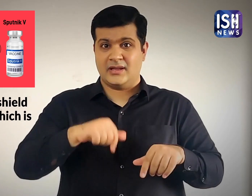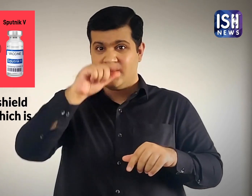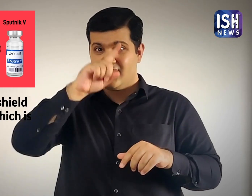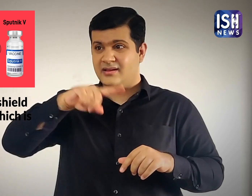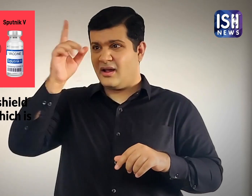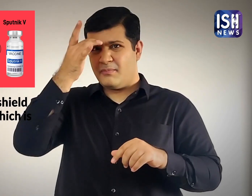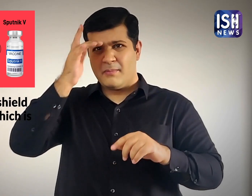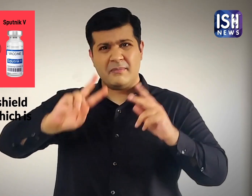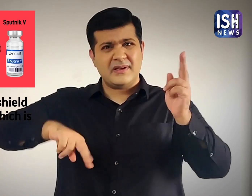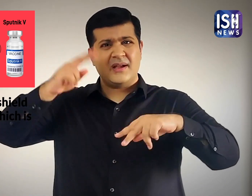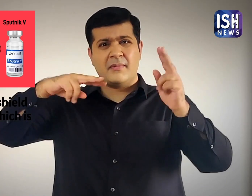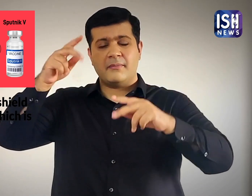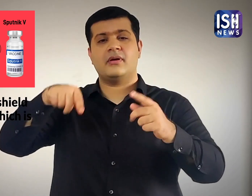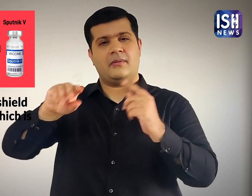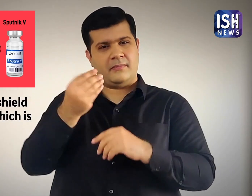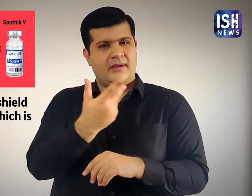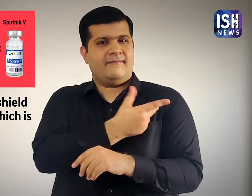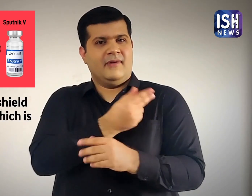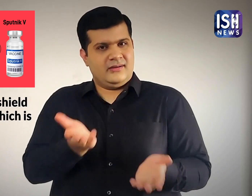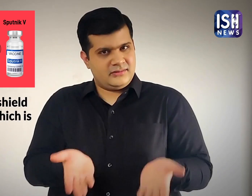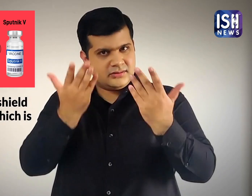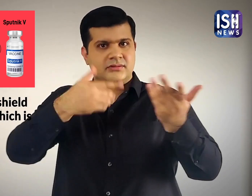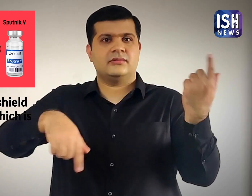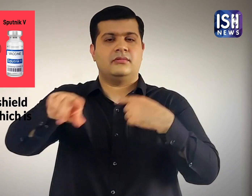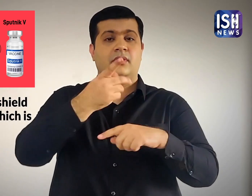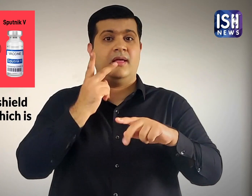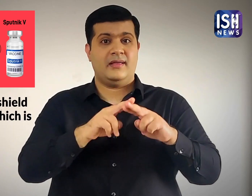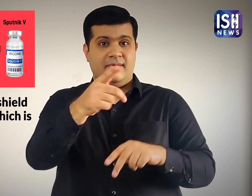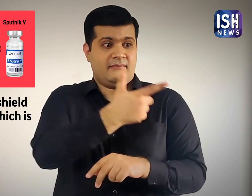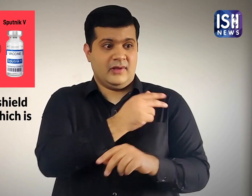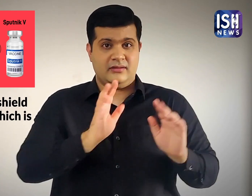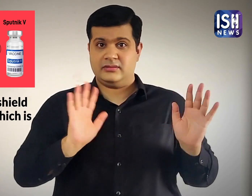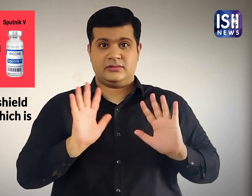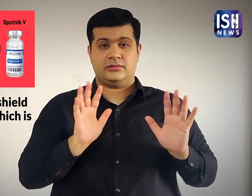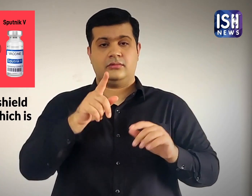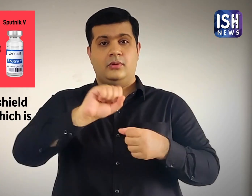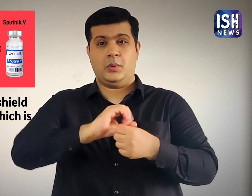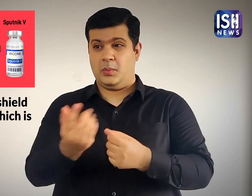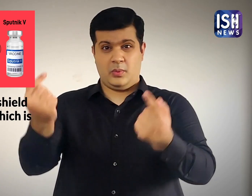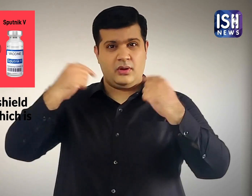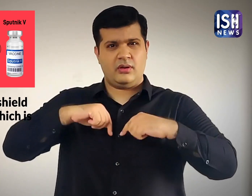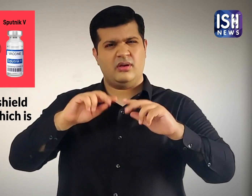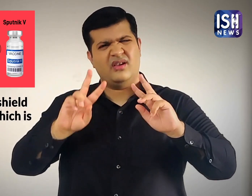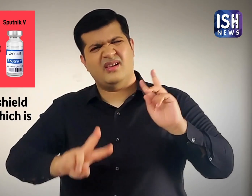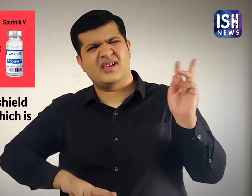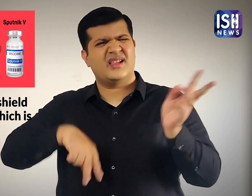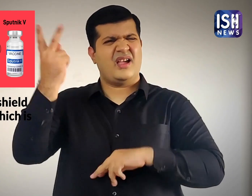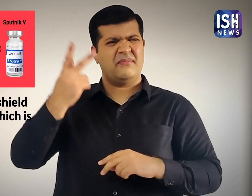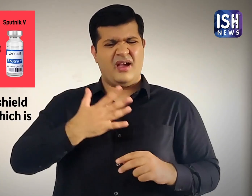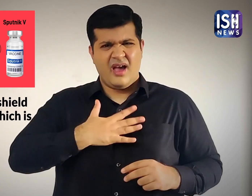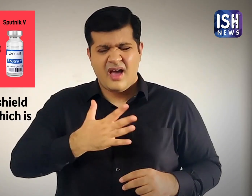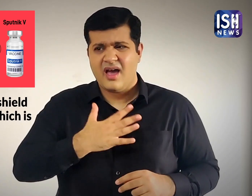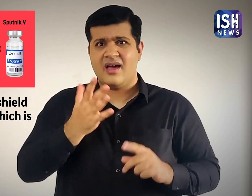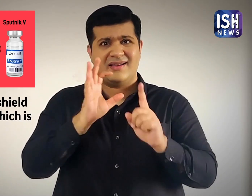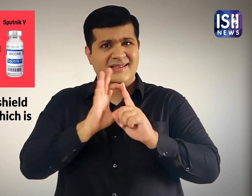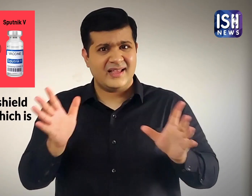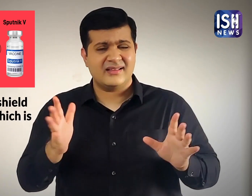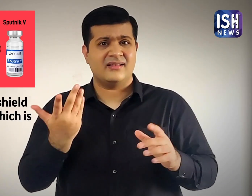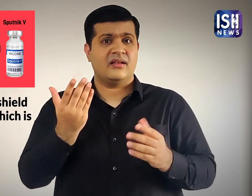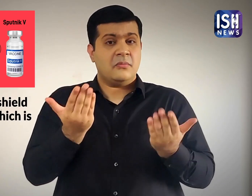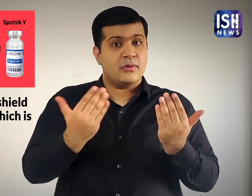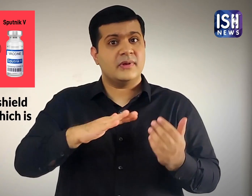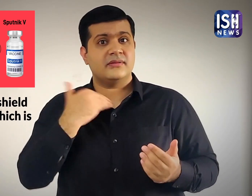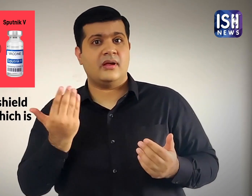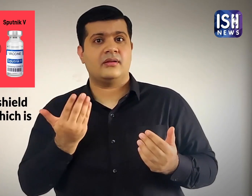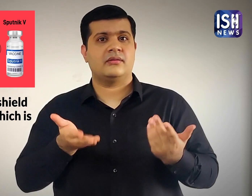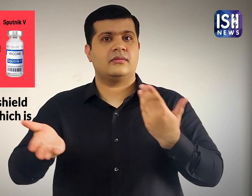Since the covid cases are on the rise in India, avoiding vaccination could lead to severe symptoms and mortality.